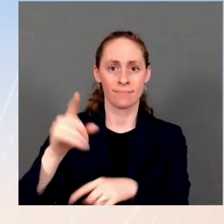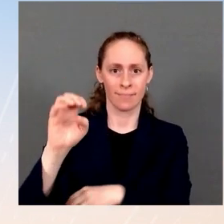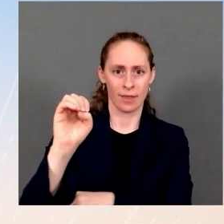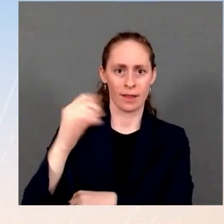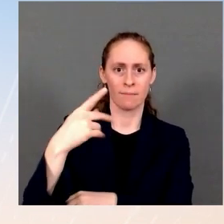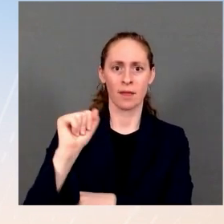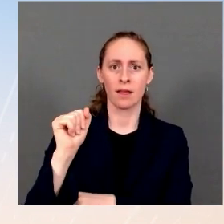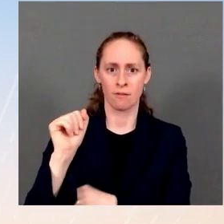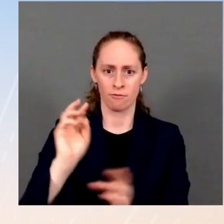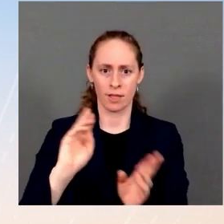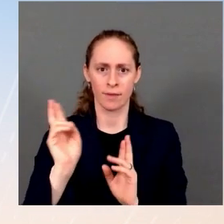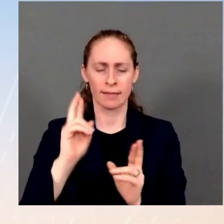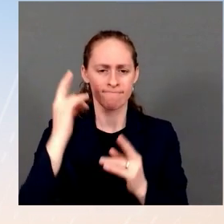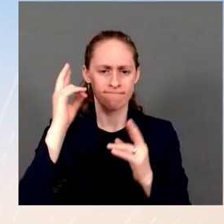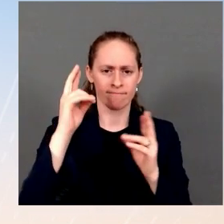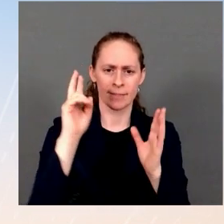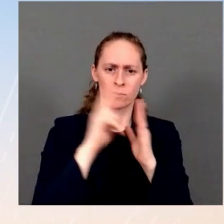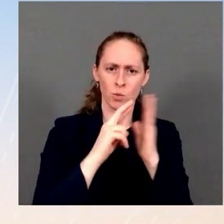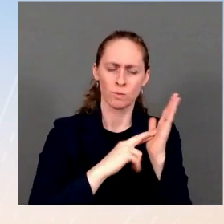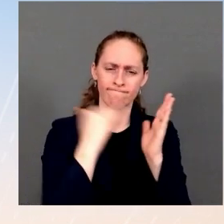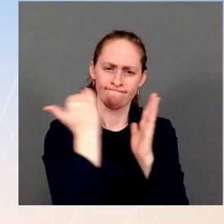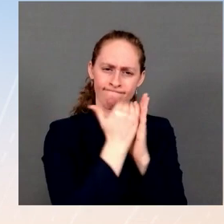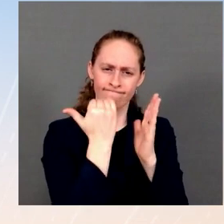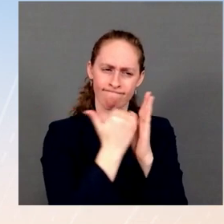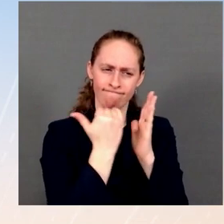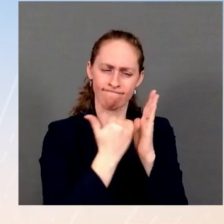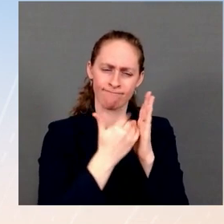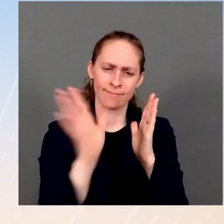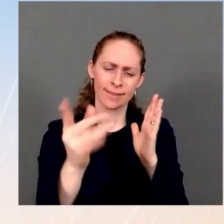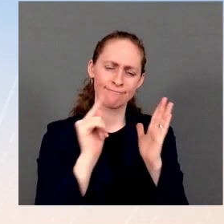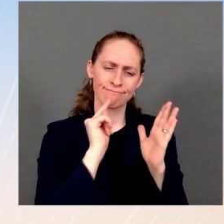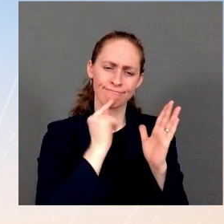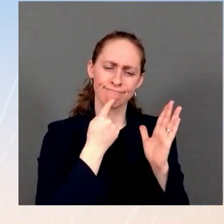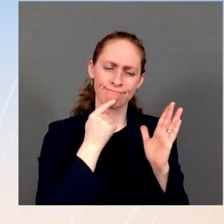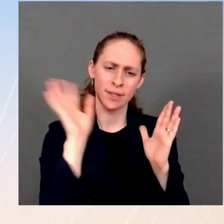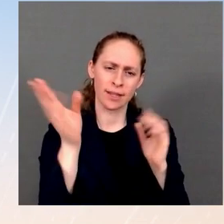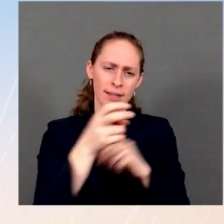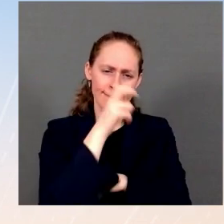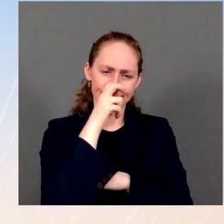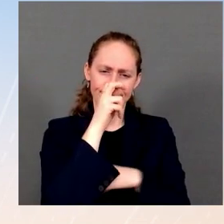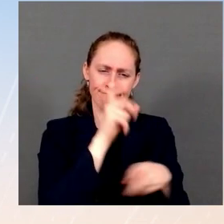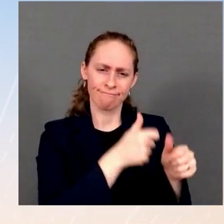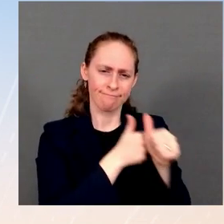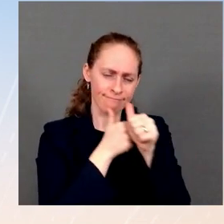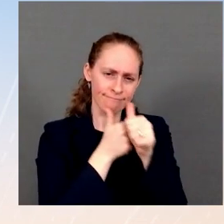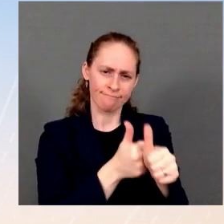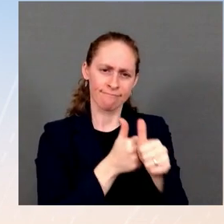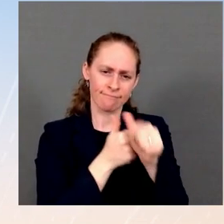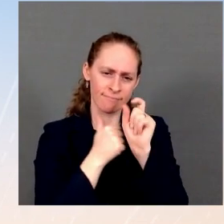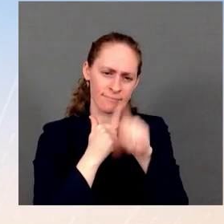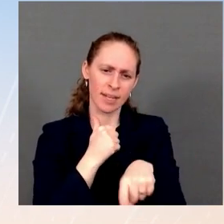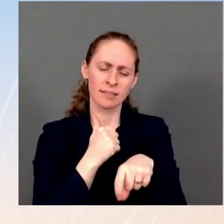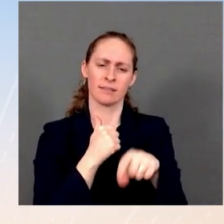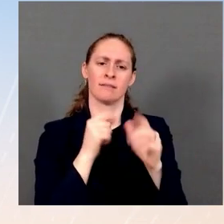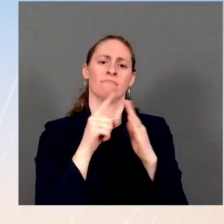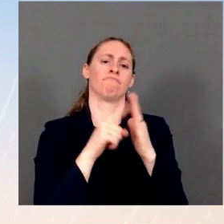so that we can have the certainty. I mean, you just think about -- you put your kid in the car, you don't just buckle them up with a regular seat belt;